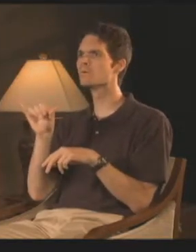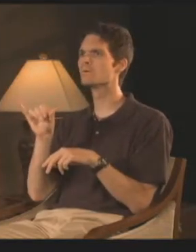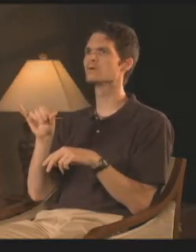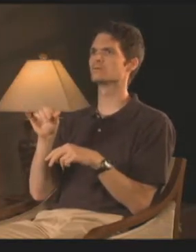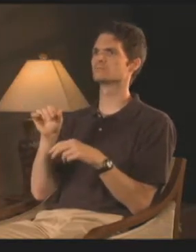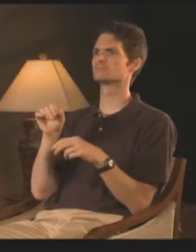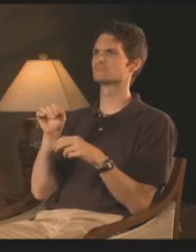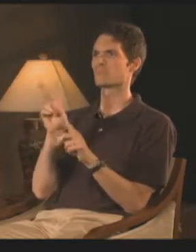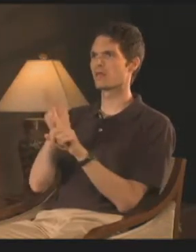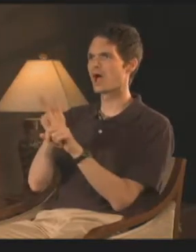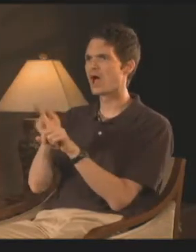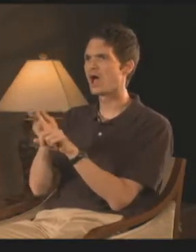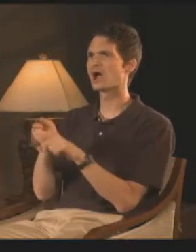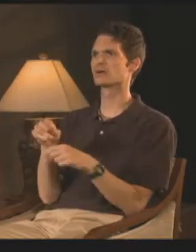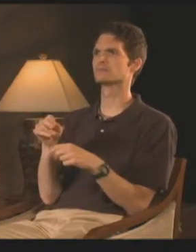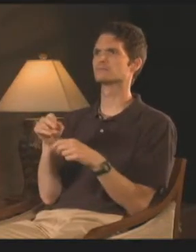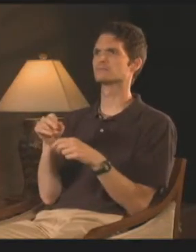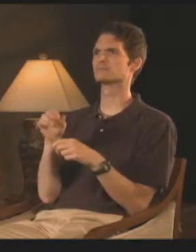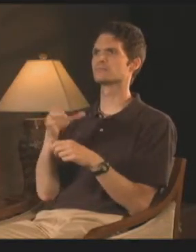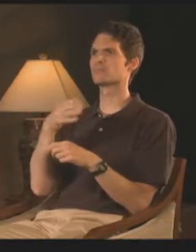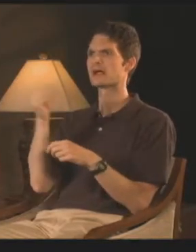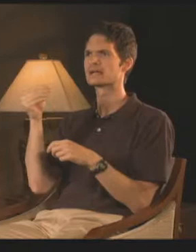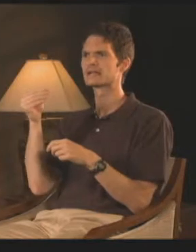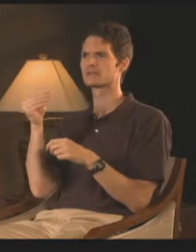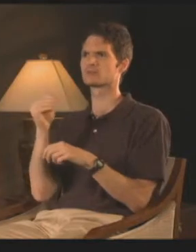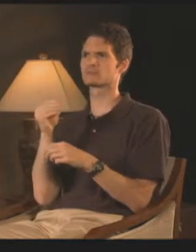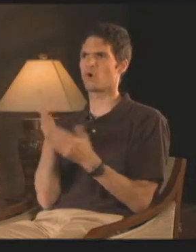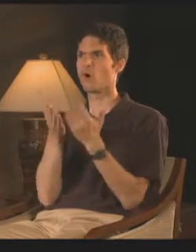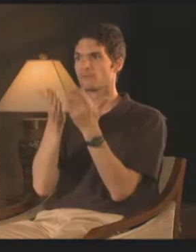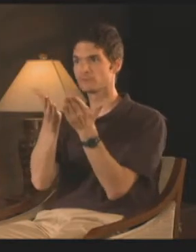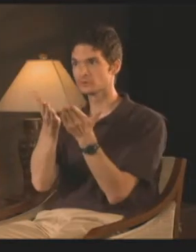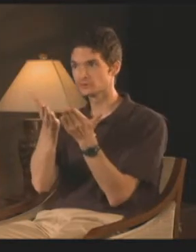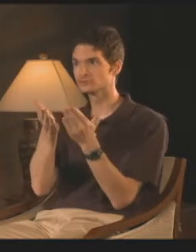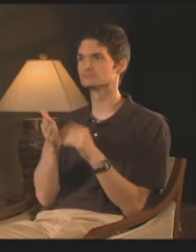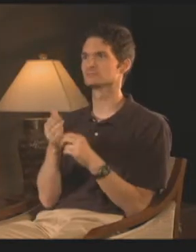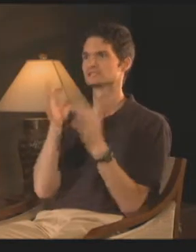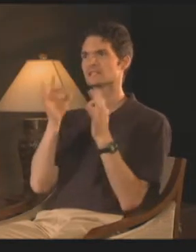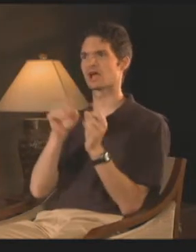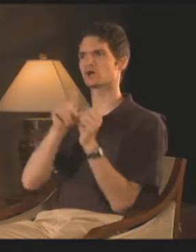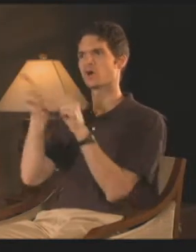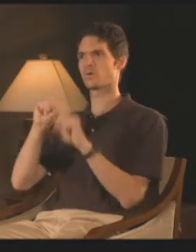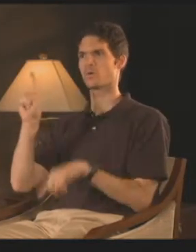and applied, and they gave me a job offer.